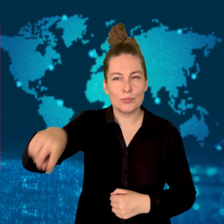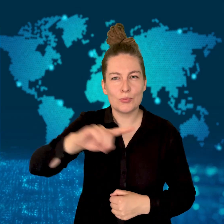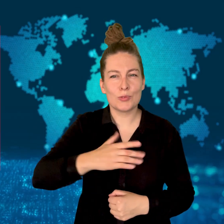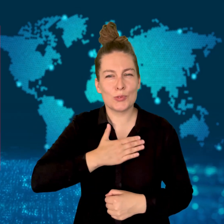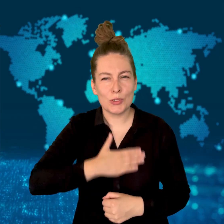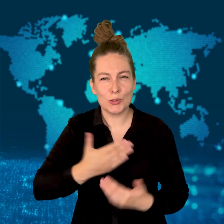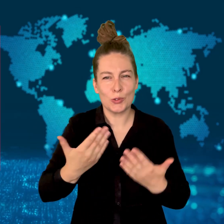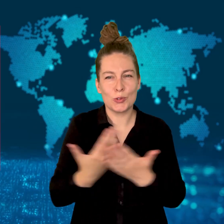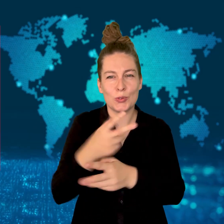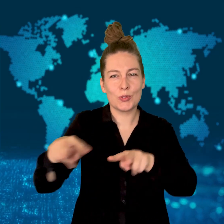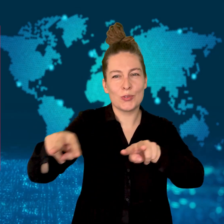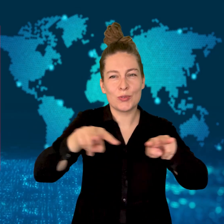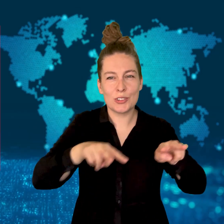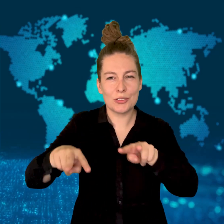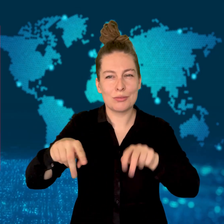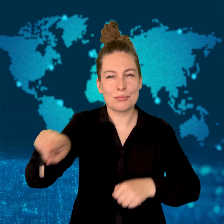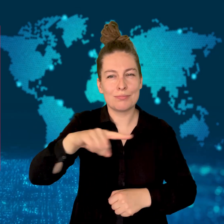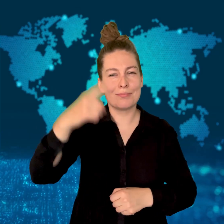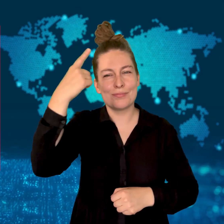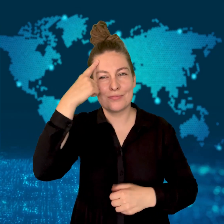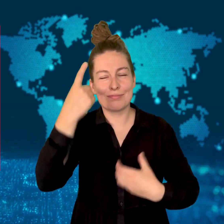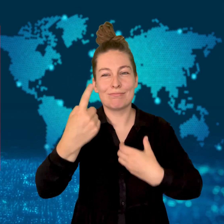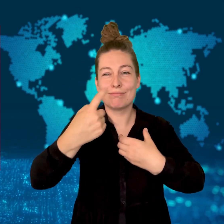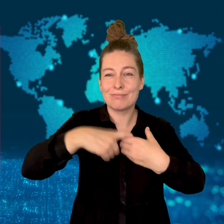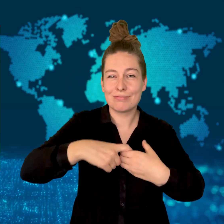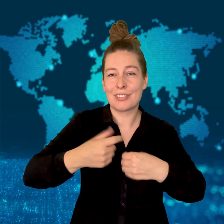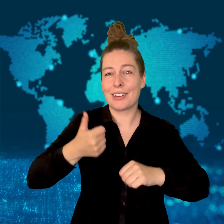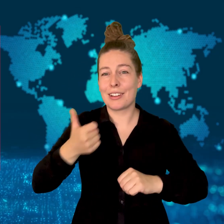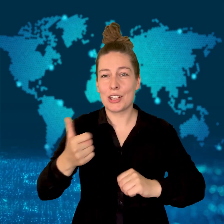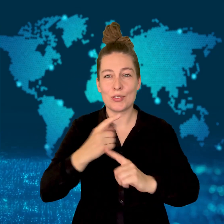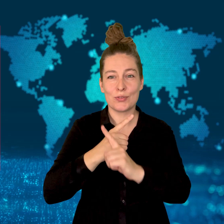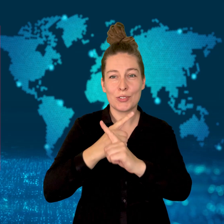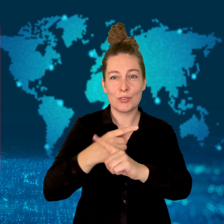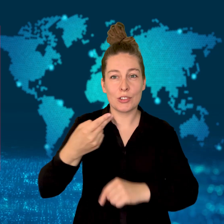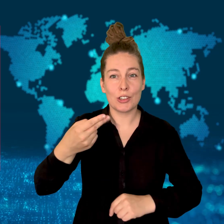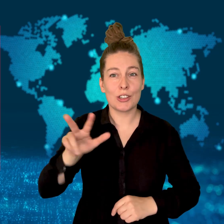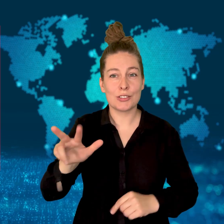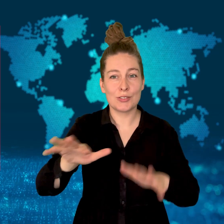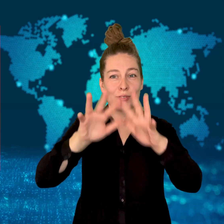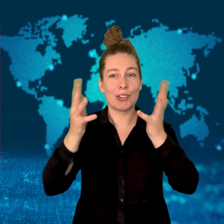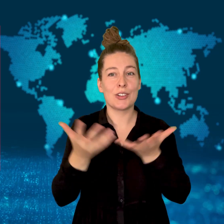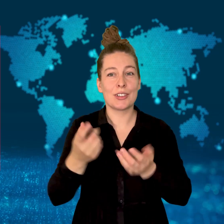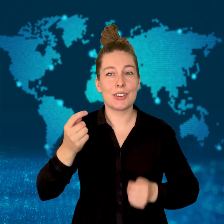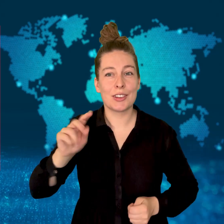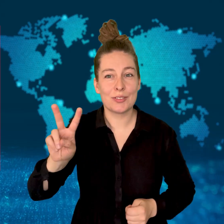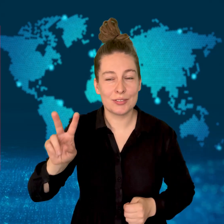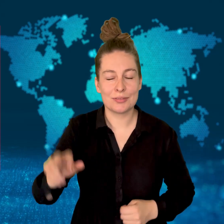Don't forget to subscribe, like, and follow H3 World TV to get new video updates!